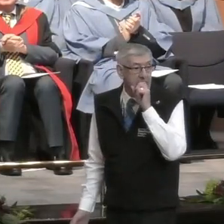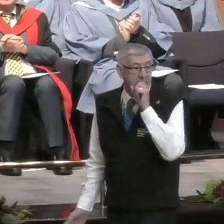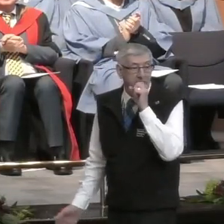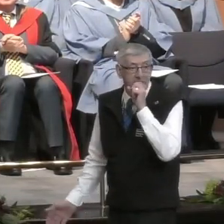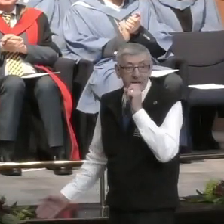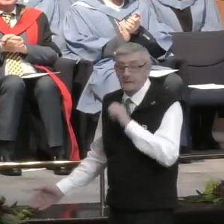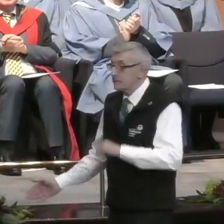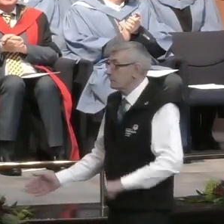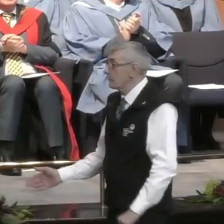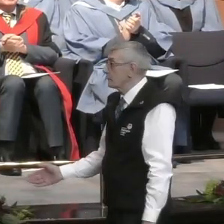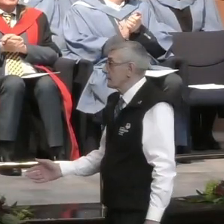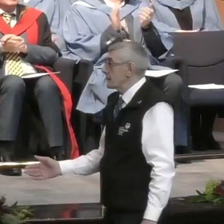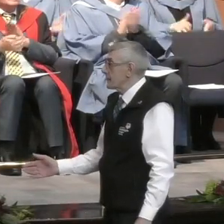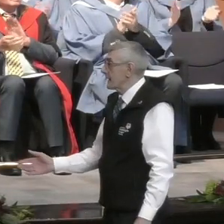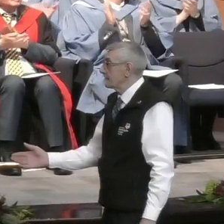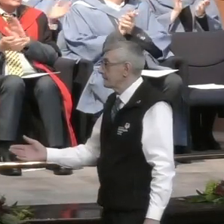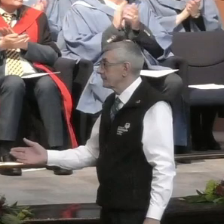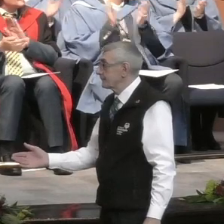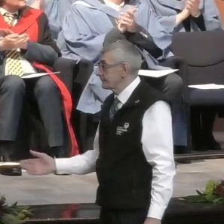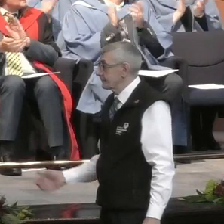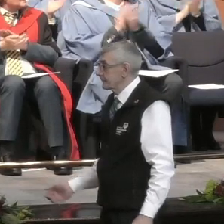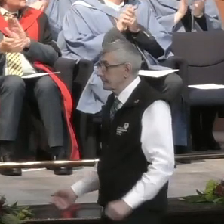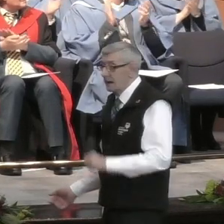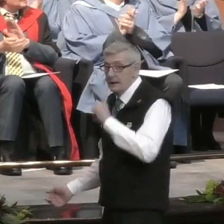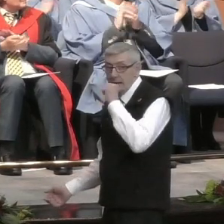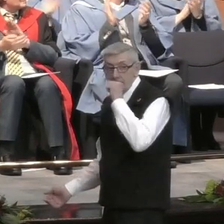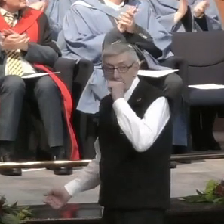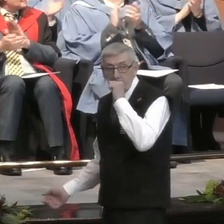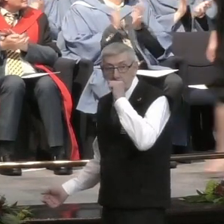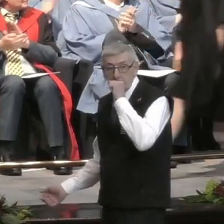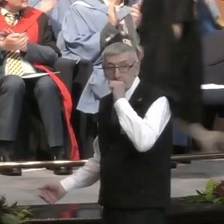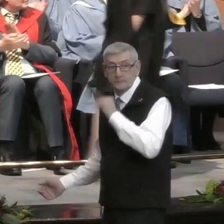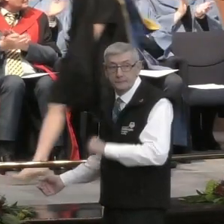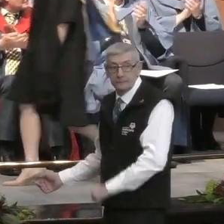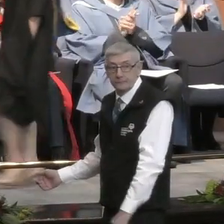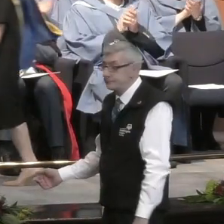Tsui-Yi Lin. (AUDIENCE APPLAUDS)